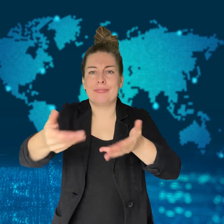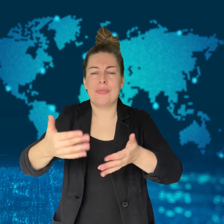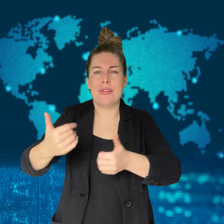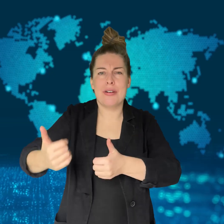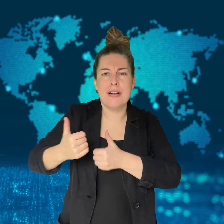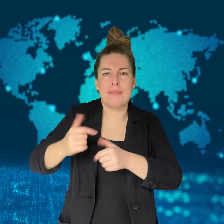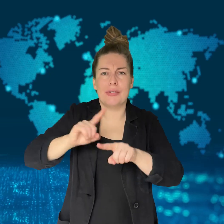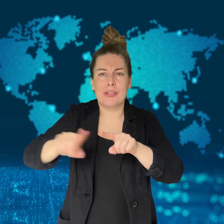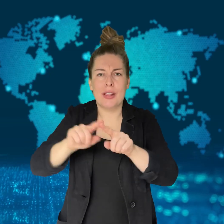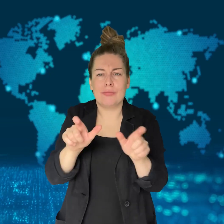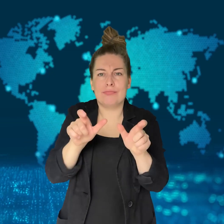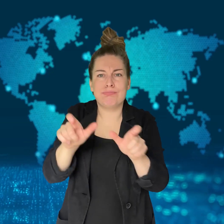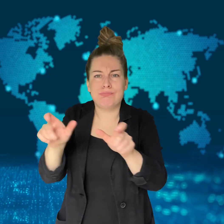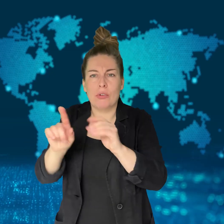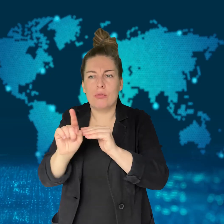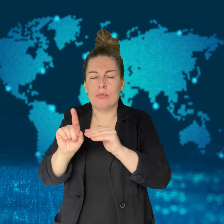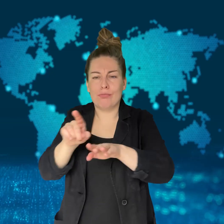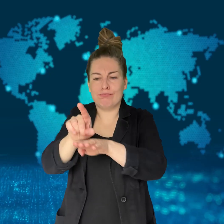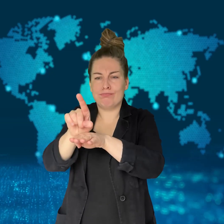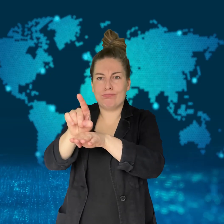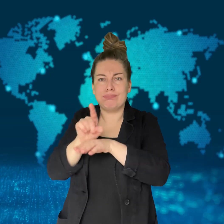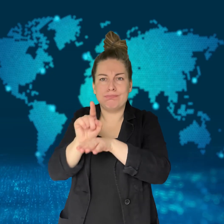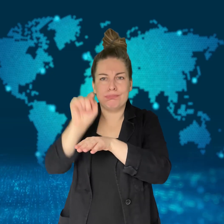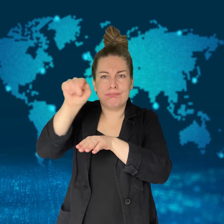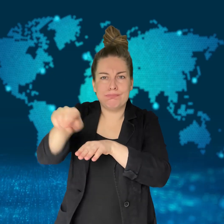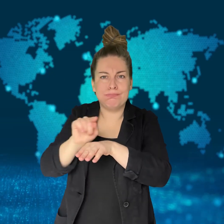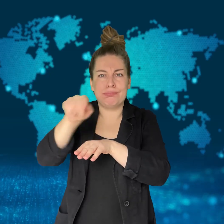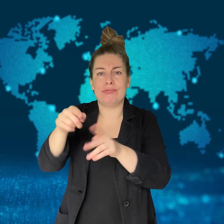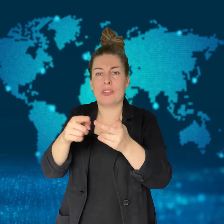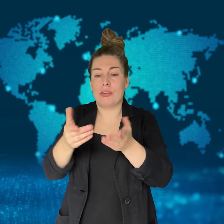the US has provided ballistic missile defense destroyers,